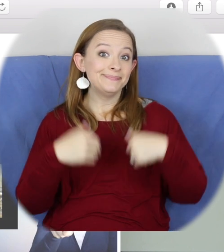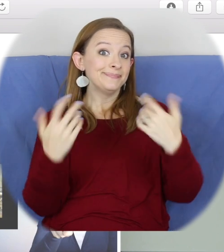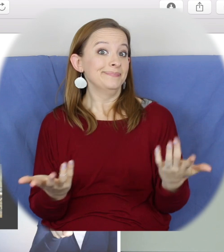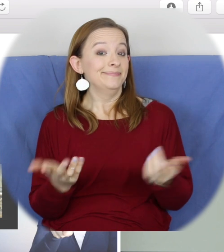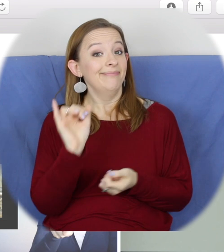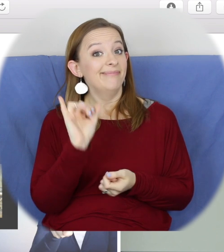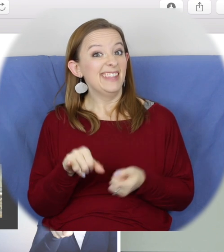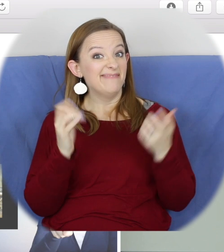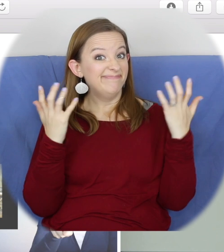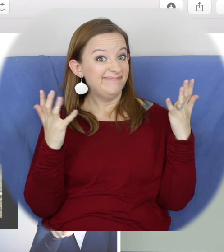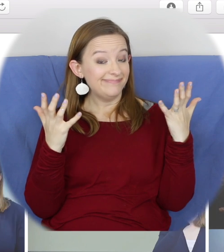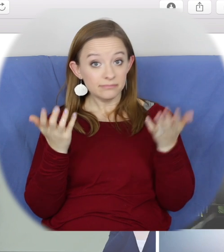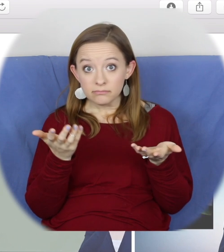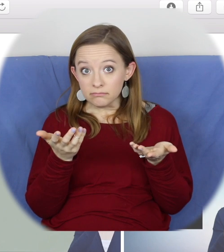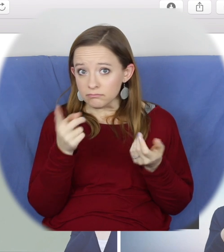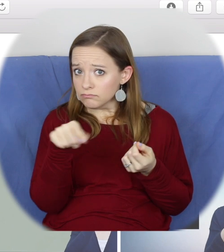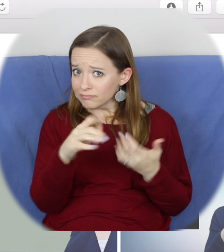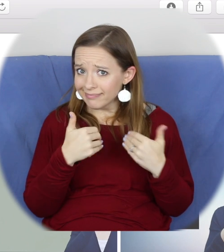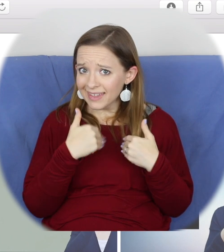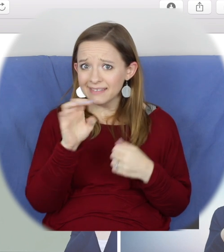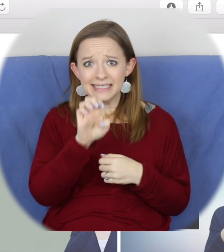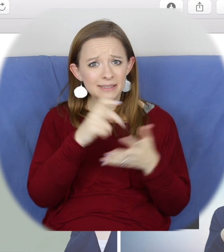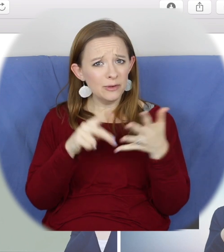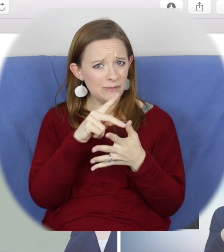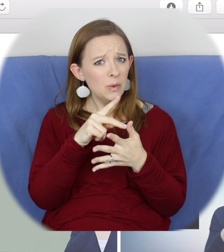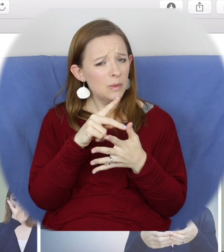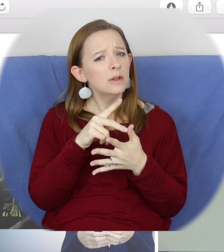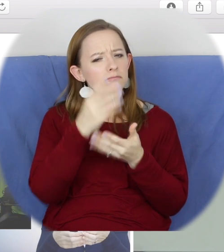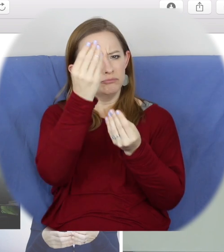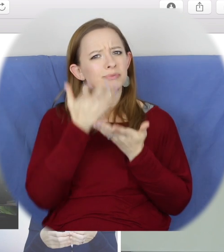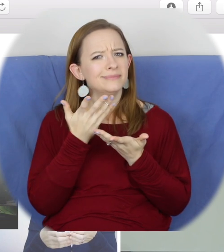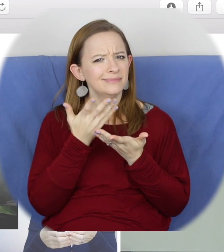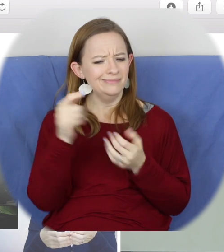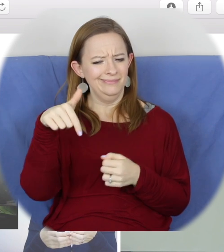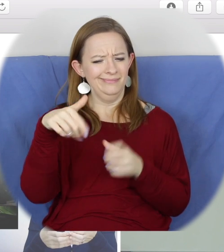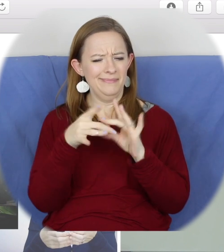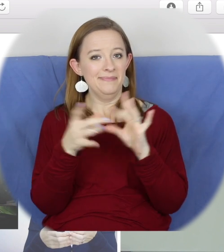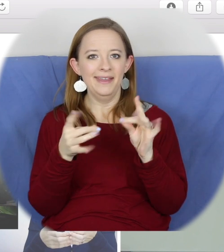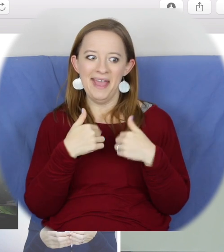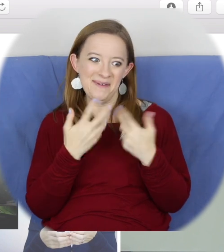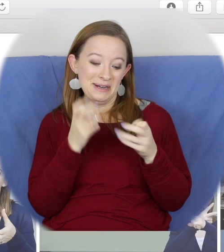So, that's about it. Do you guys have an e-portfolio? Definitely let me know down below.